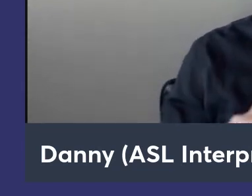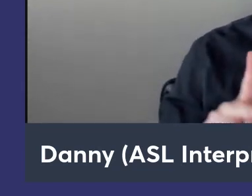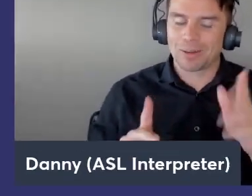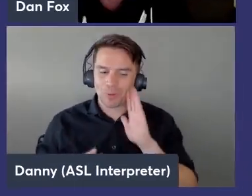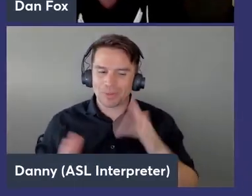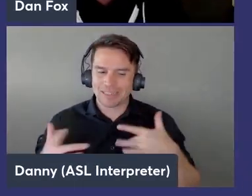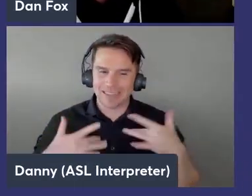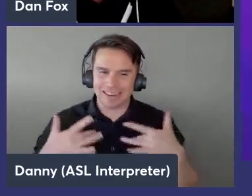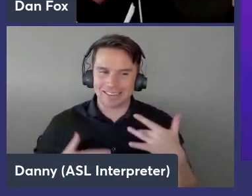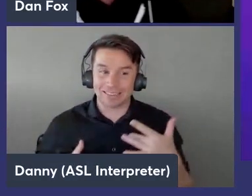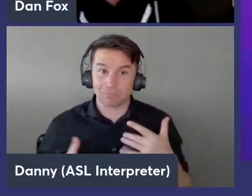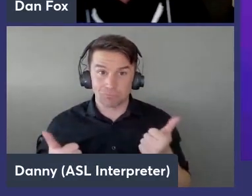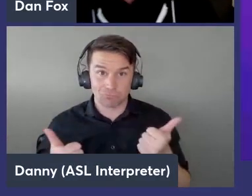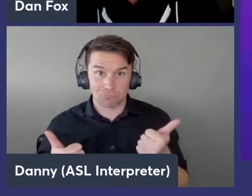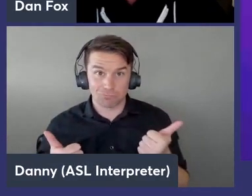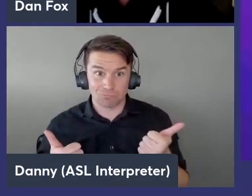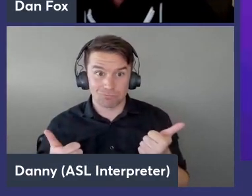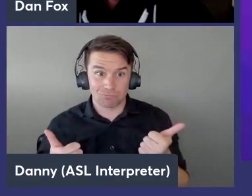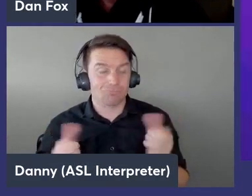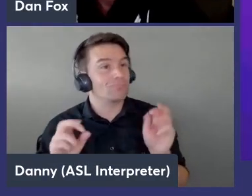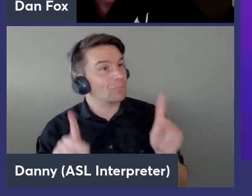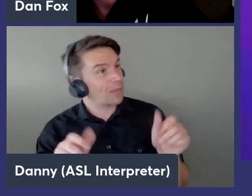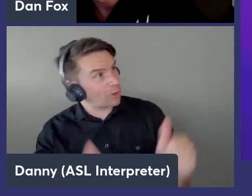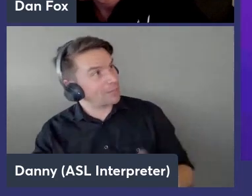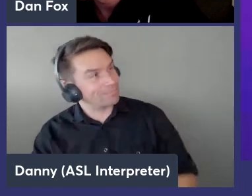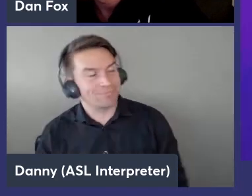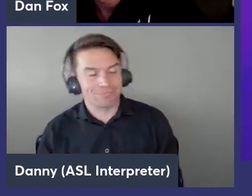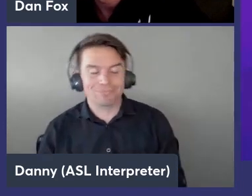So how's that sound? Sounds good. - All right.